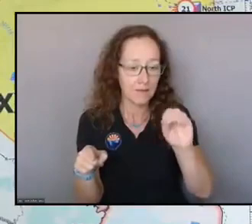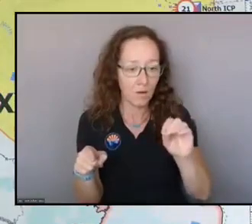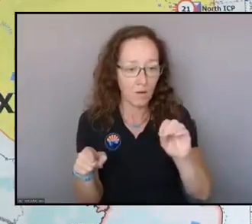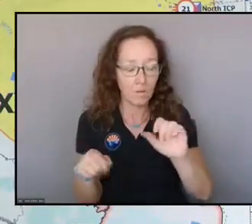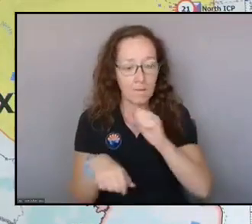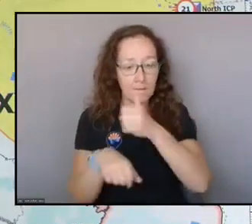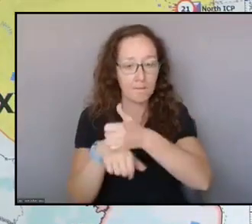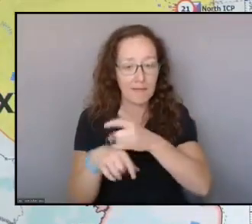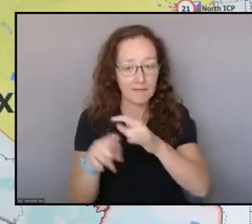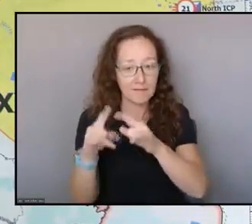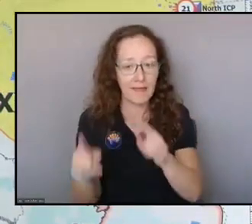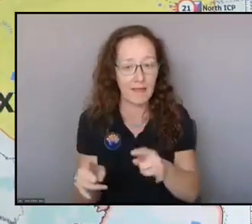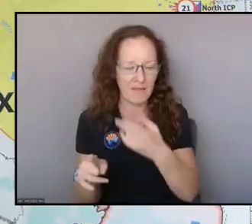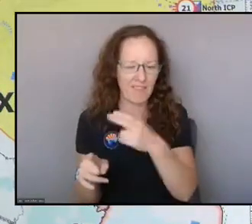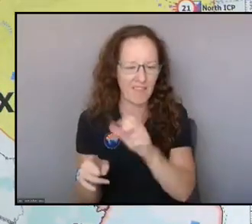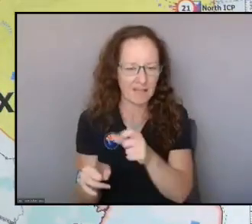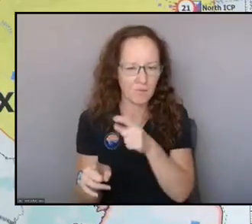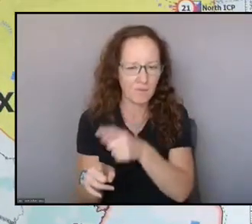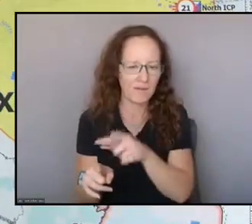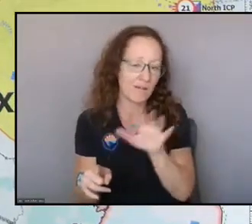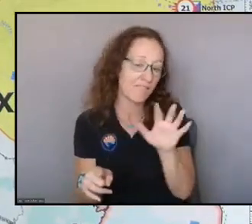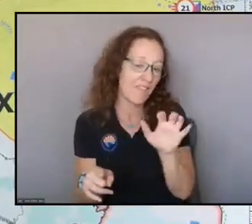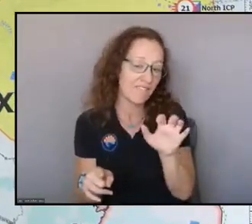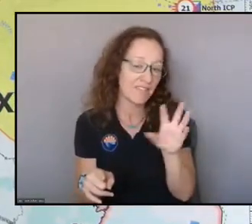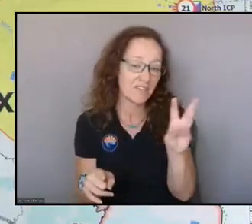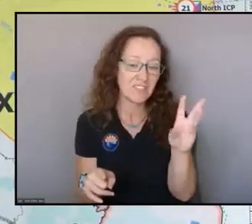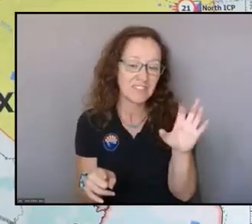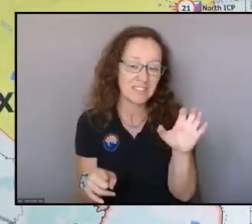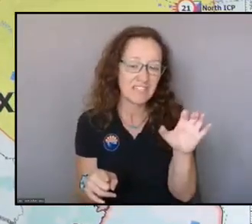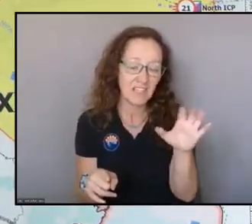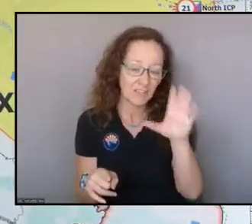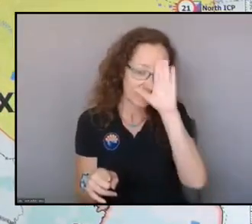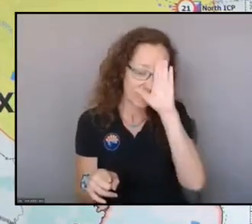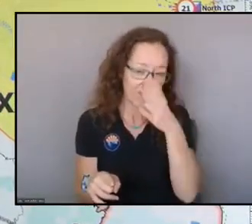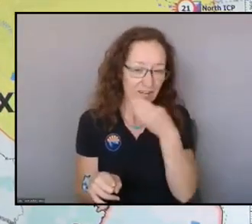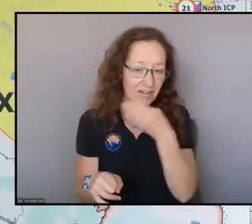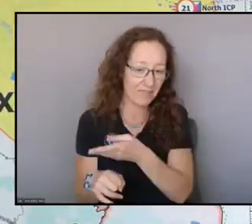IS 500 TO 600 FIREFIGHTERS IN THAT BASE CAMP. THEN IF